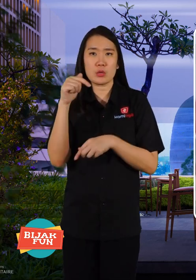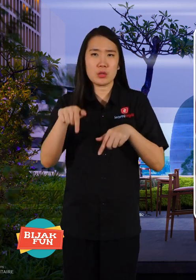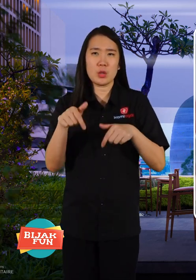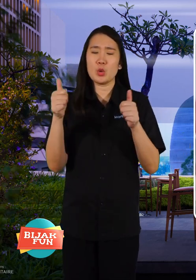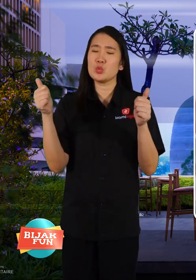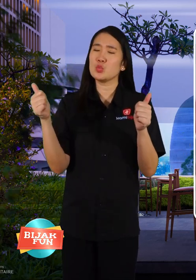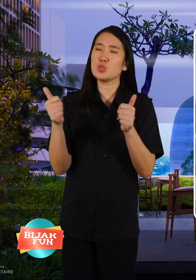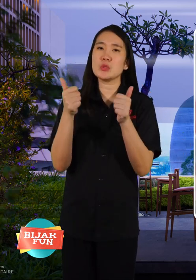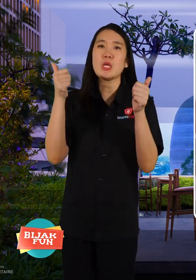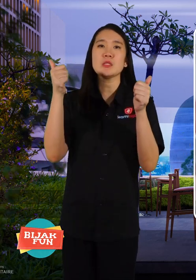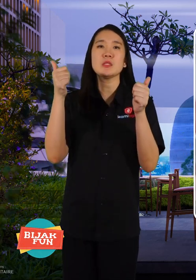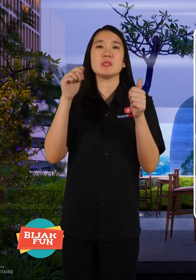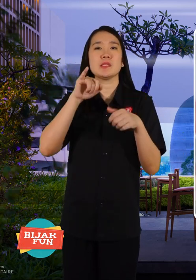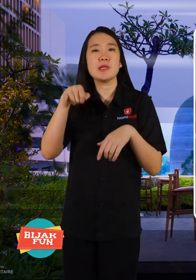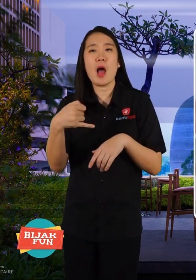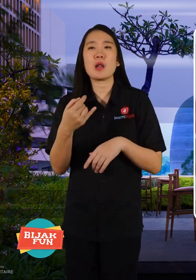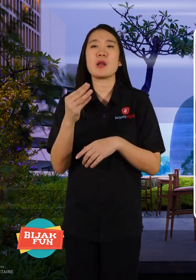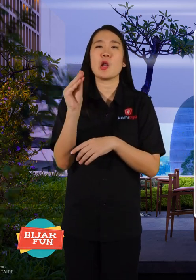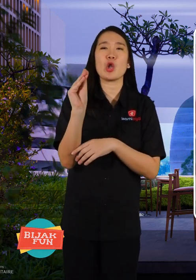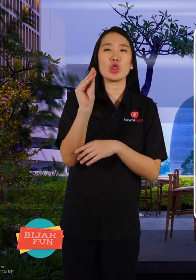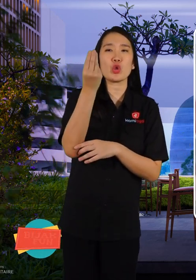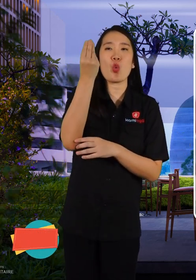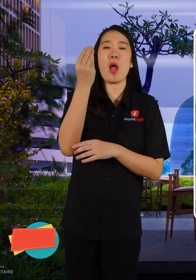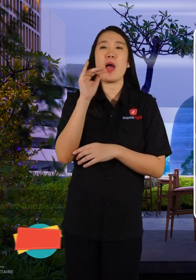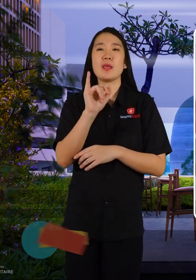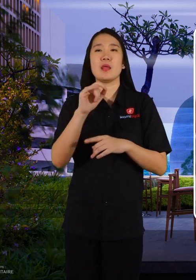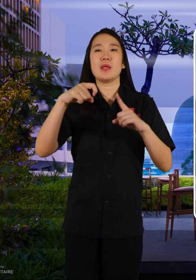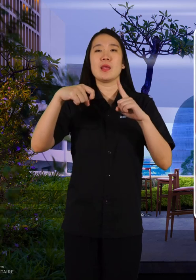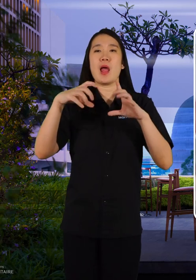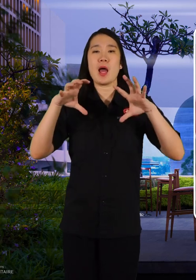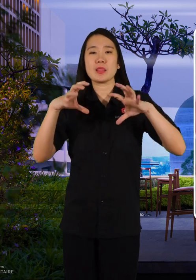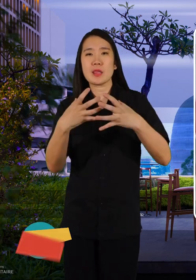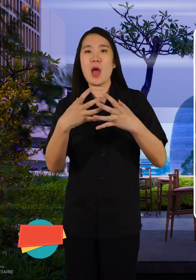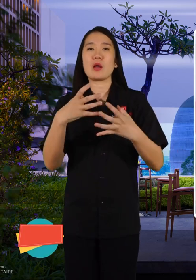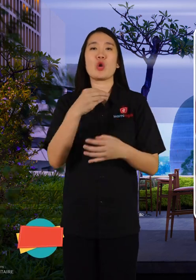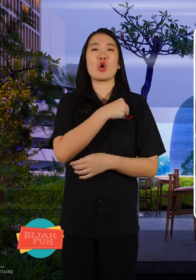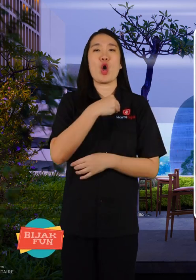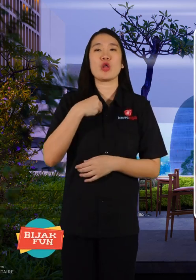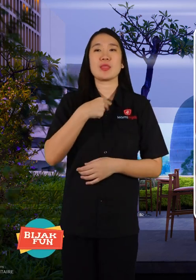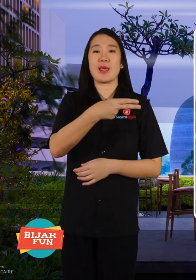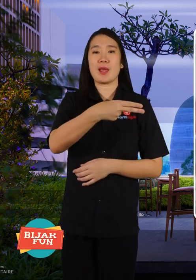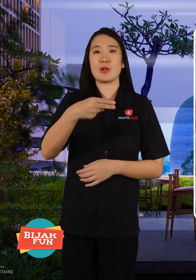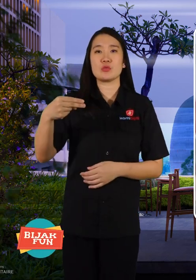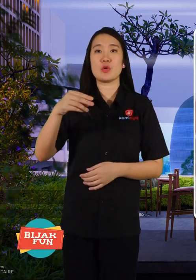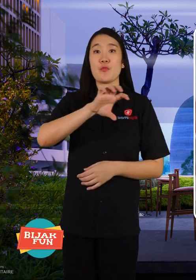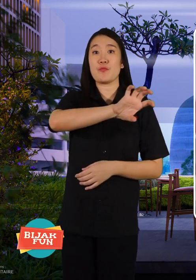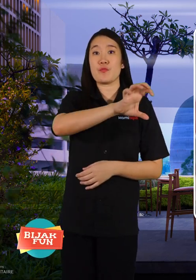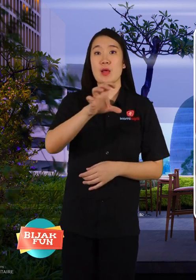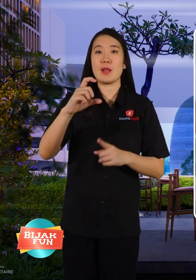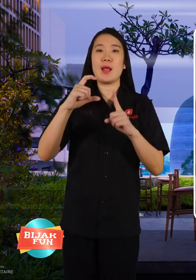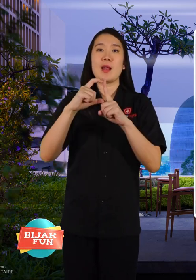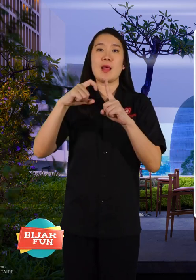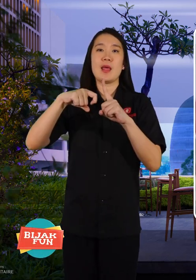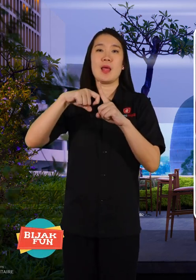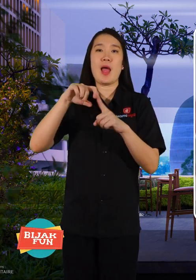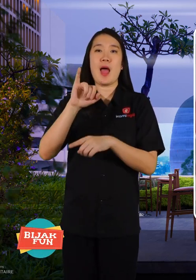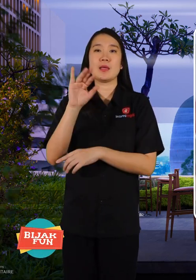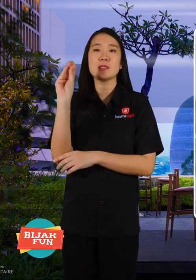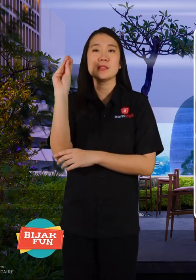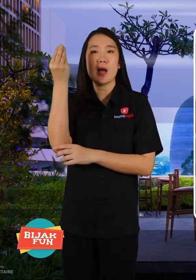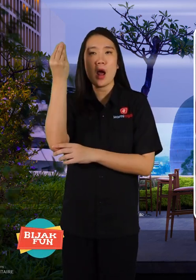He succeeded in becoming chairman of the I Association Indonesian Doctor DKI Jakarta Region